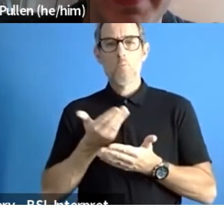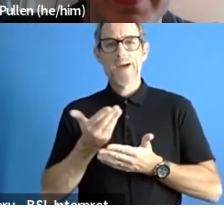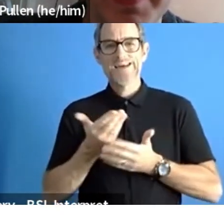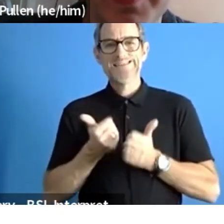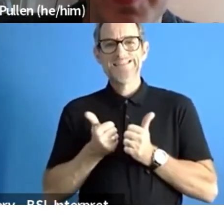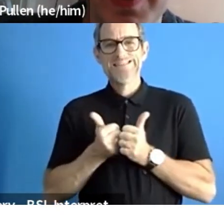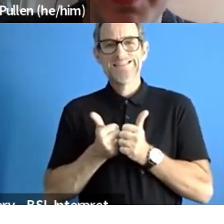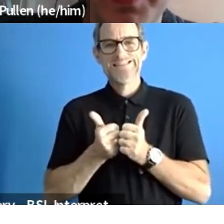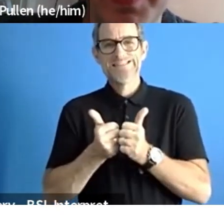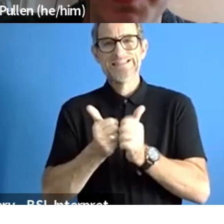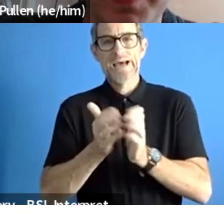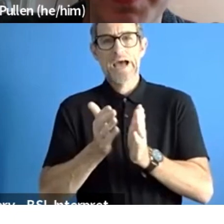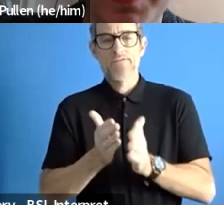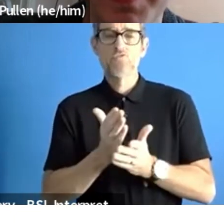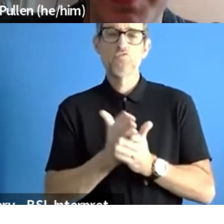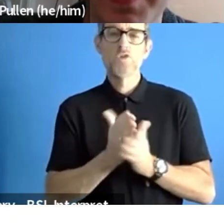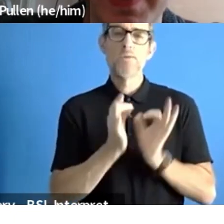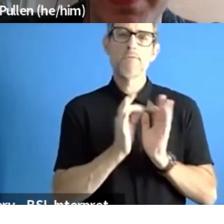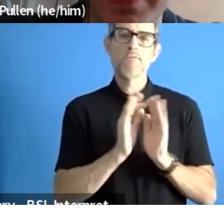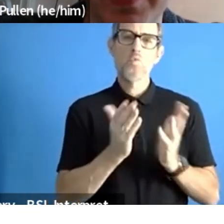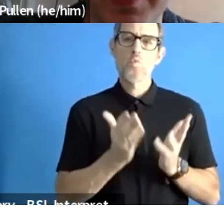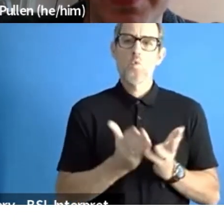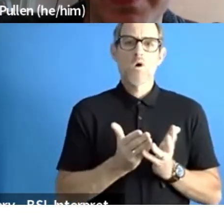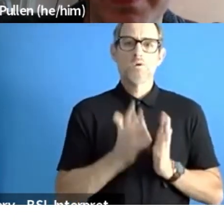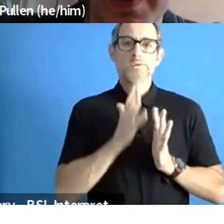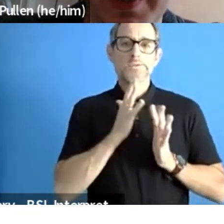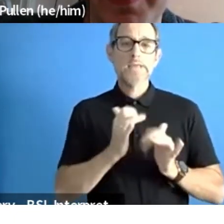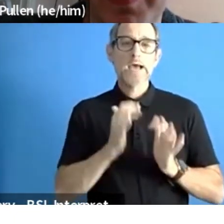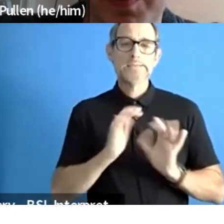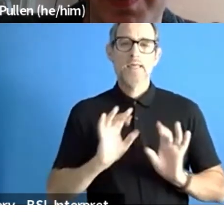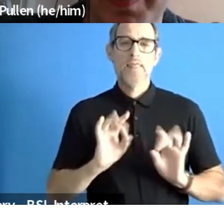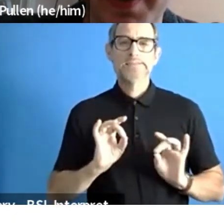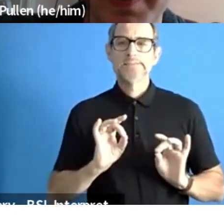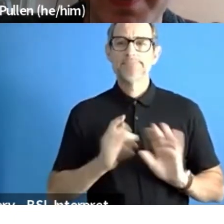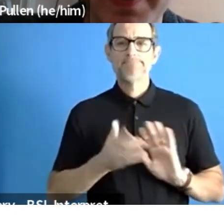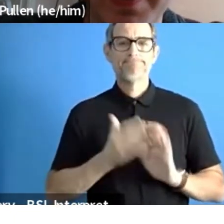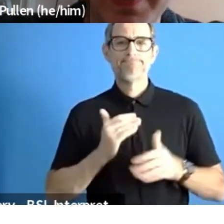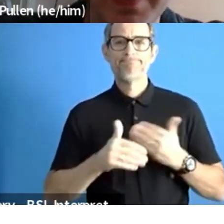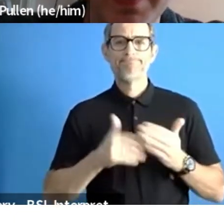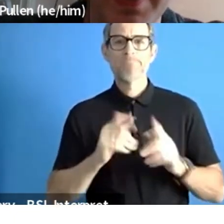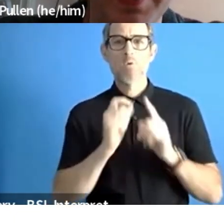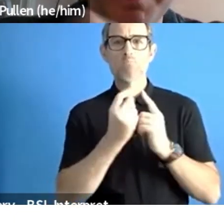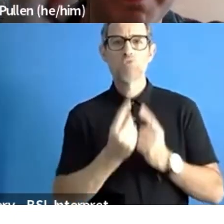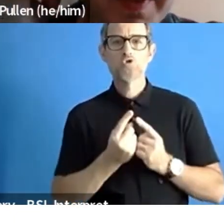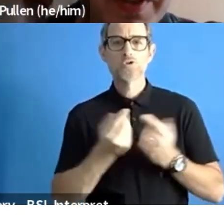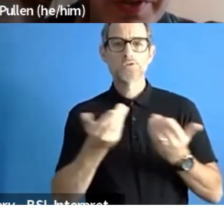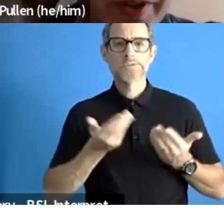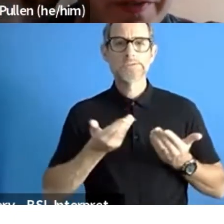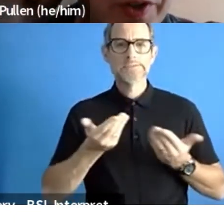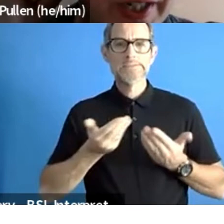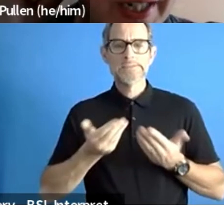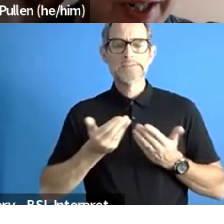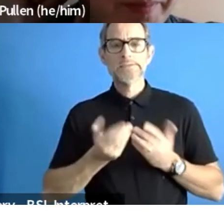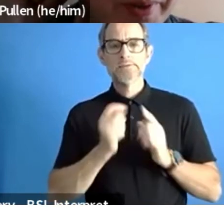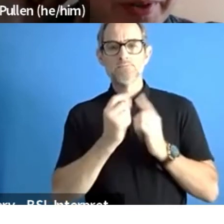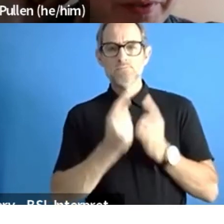In an ideal world